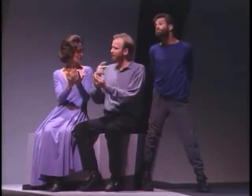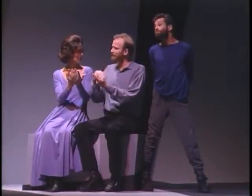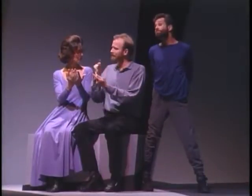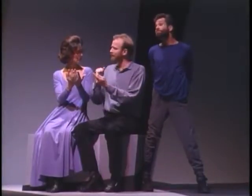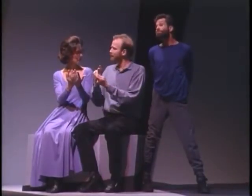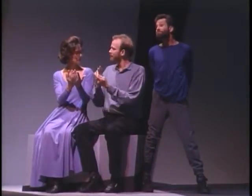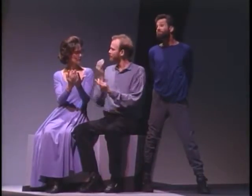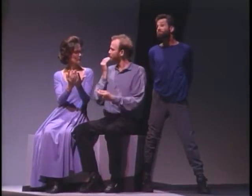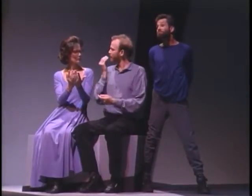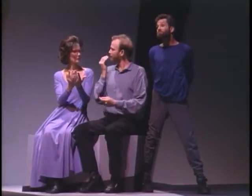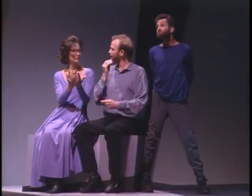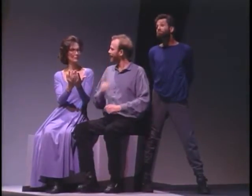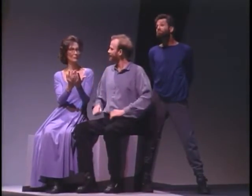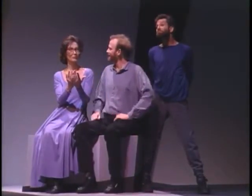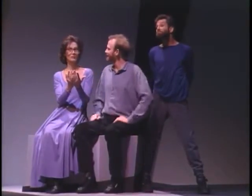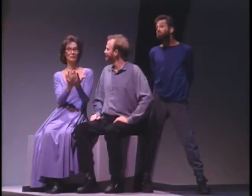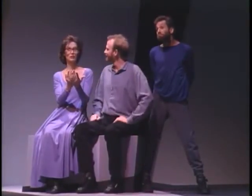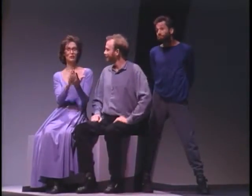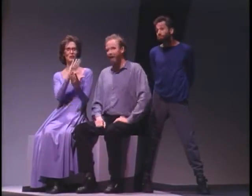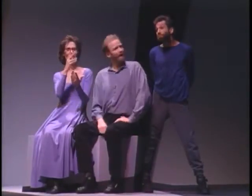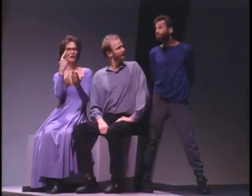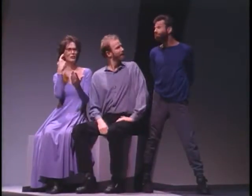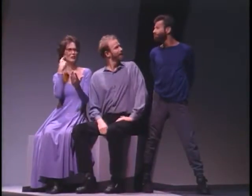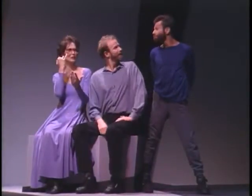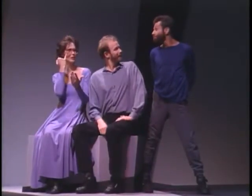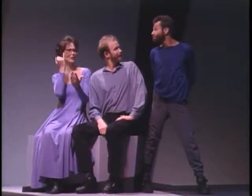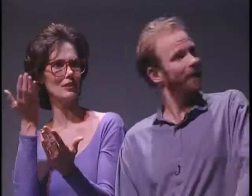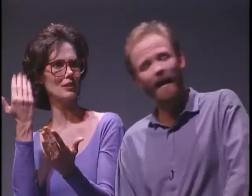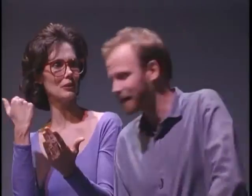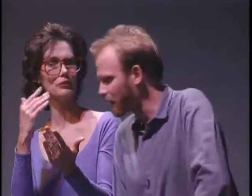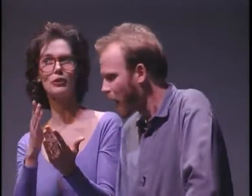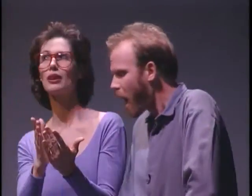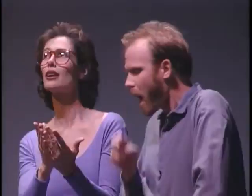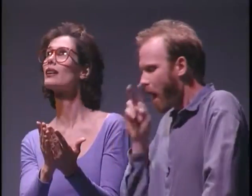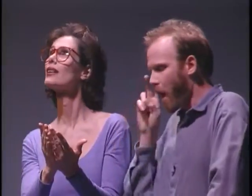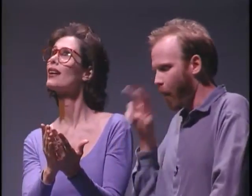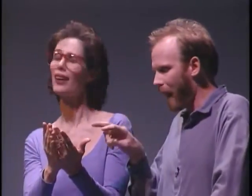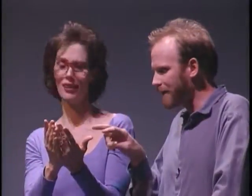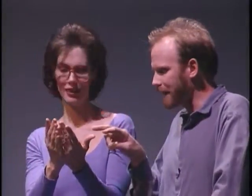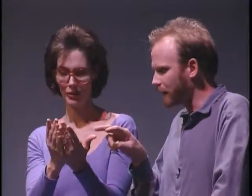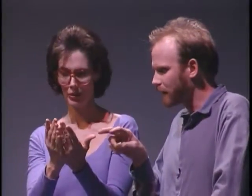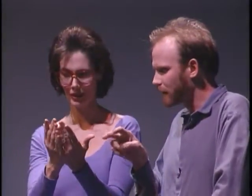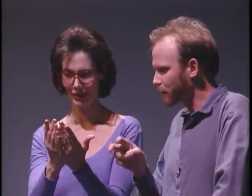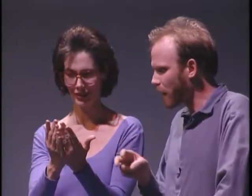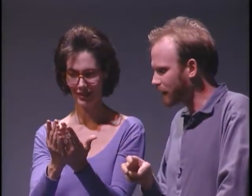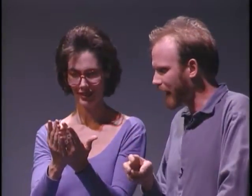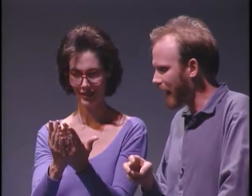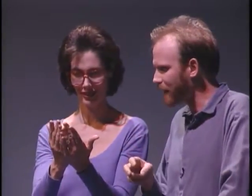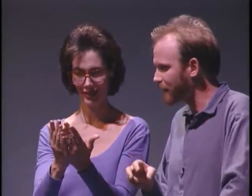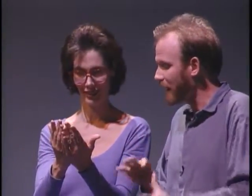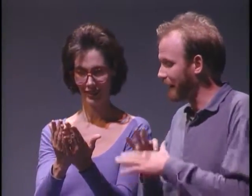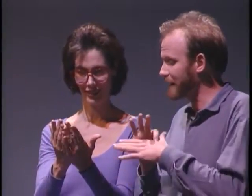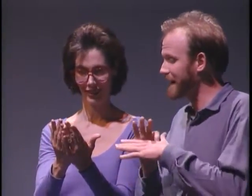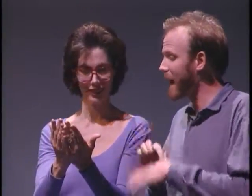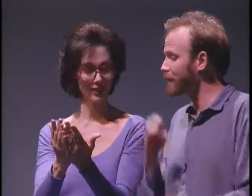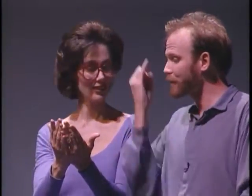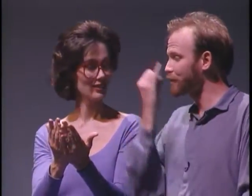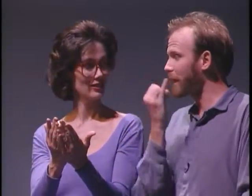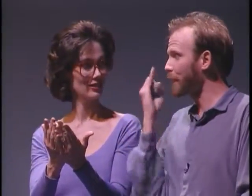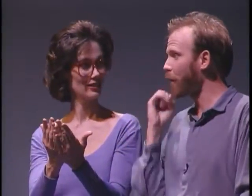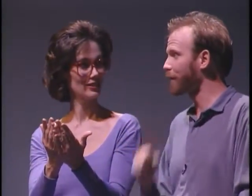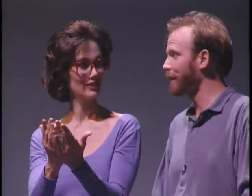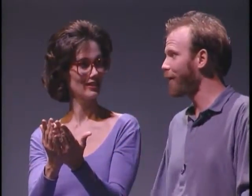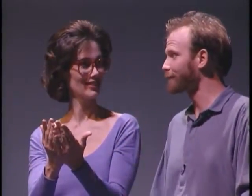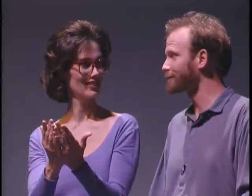ideal for pleasant dining oh honey look they have an Italian Chateaubriand for